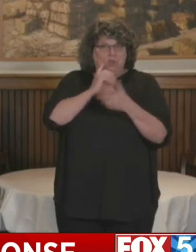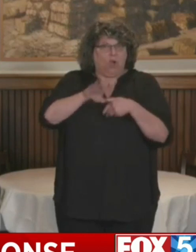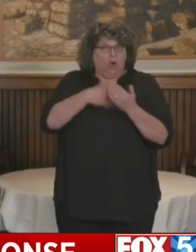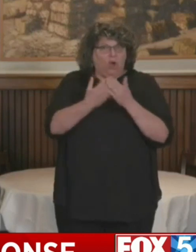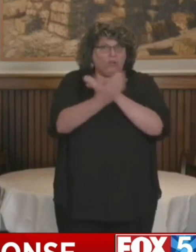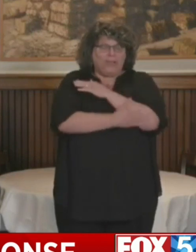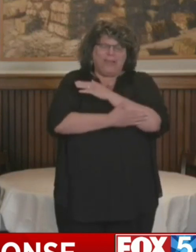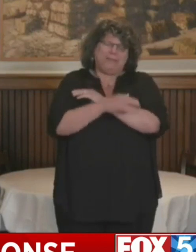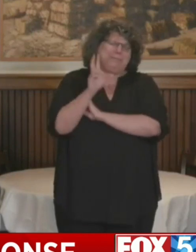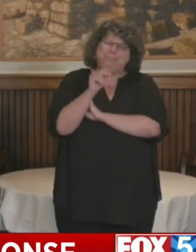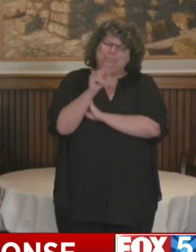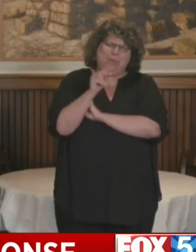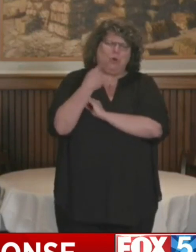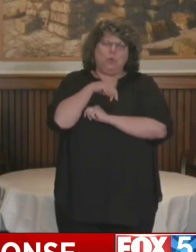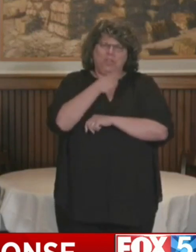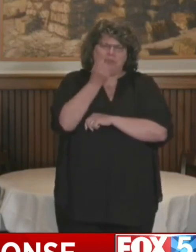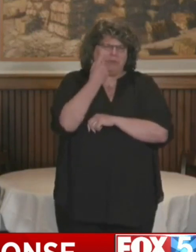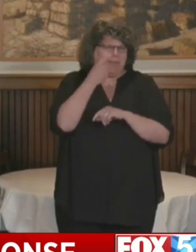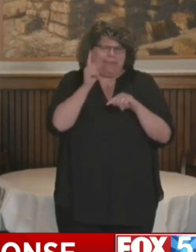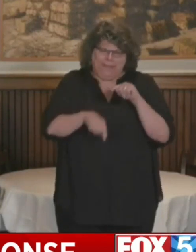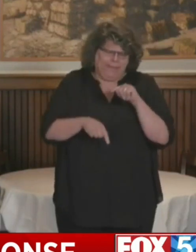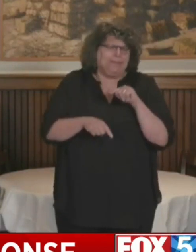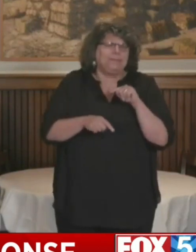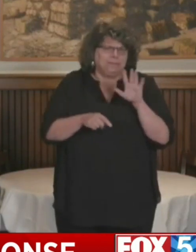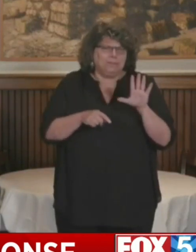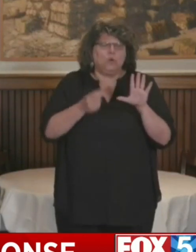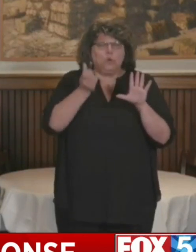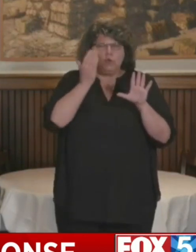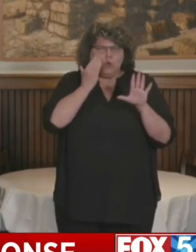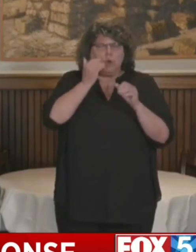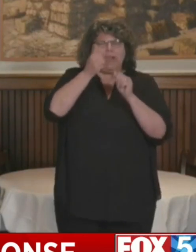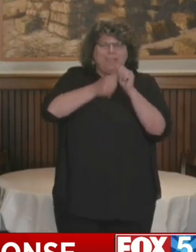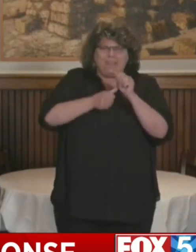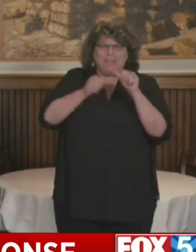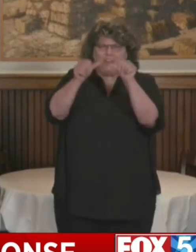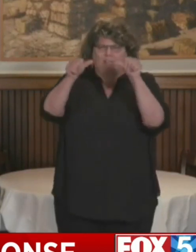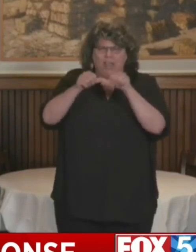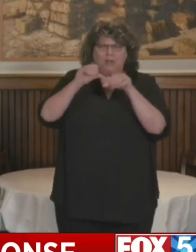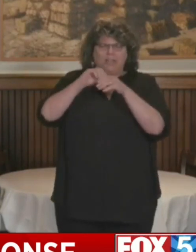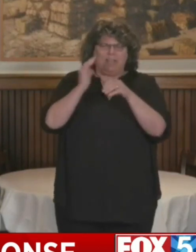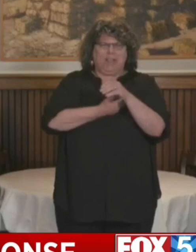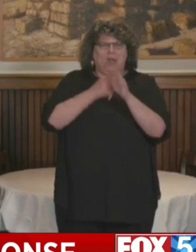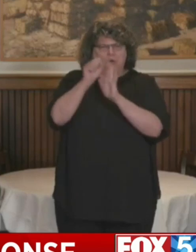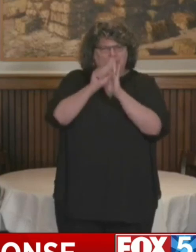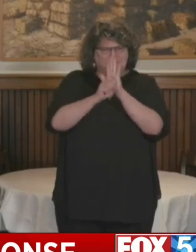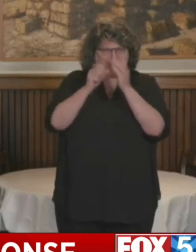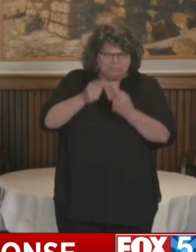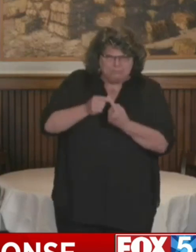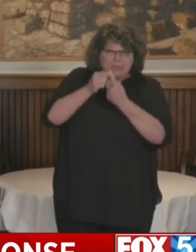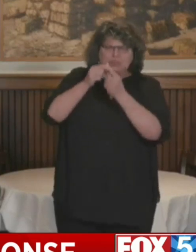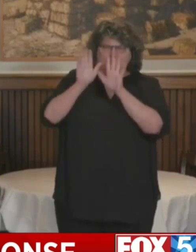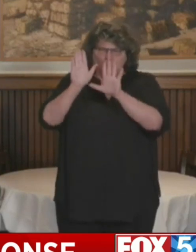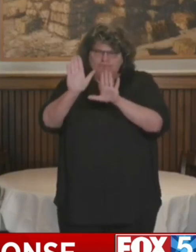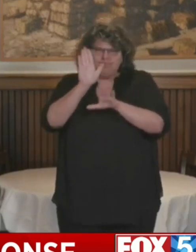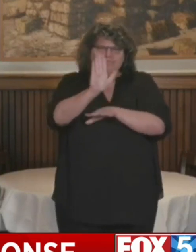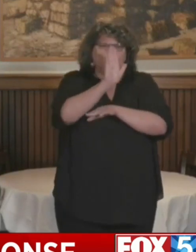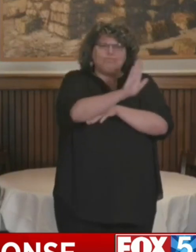21 STATES COMBINED. THE ONE SIZE DOES NOT FIT ALL. NONE OF US NAIVE ABOUT THAT WE RECOGNIZE THE CONDITIONS